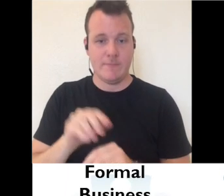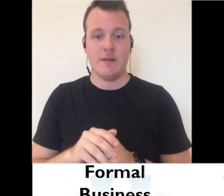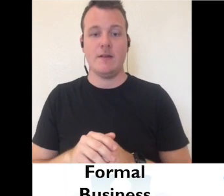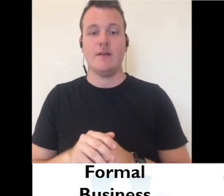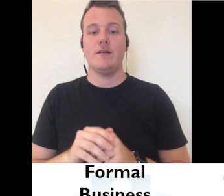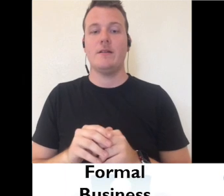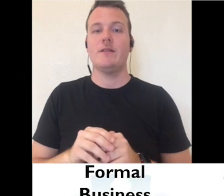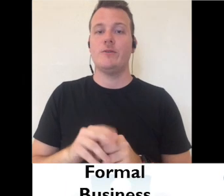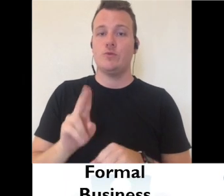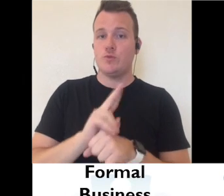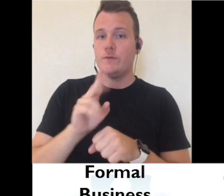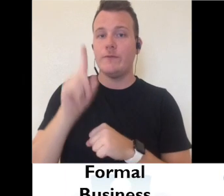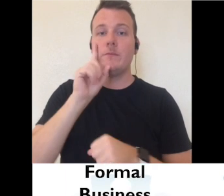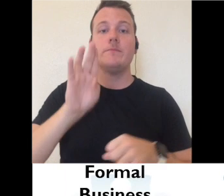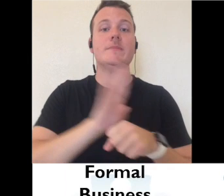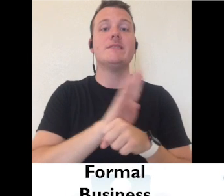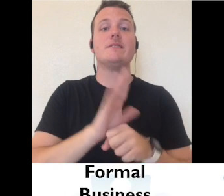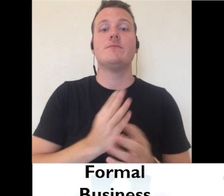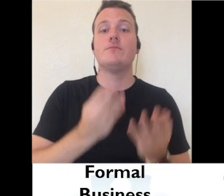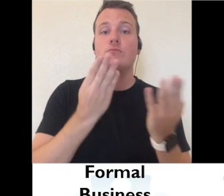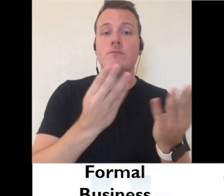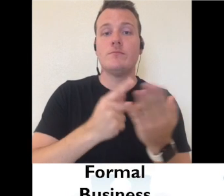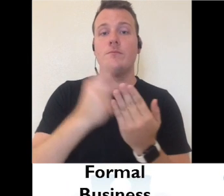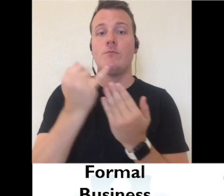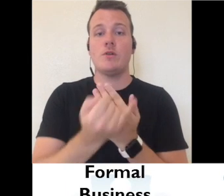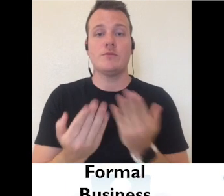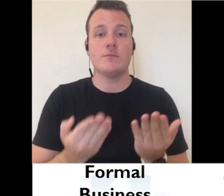determines if your plans are really going to be read or if it's not going to